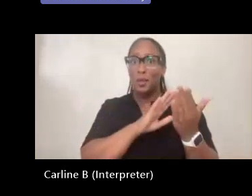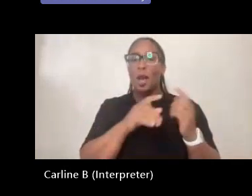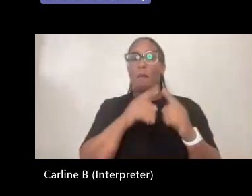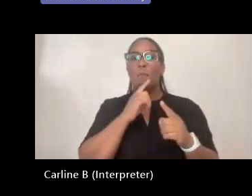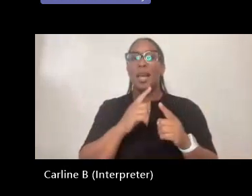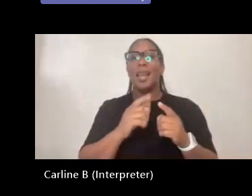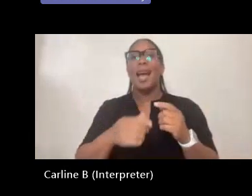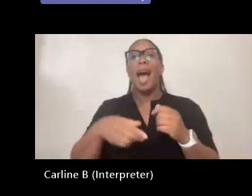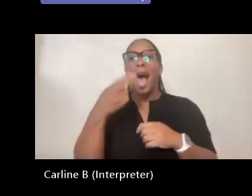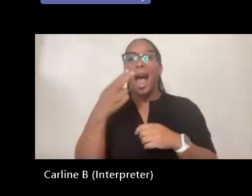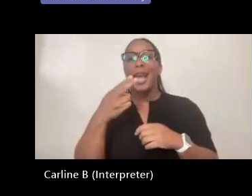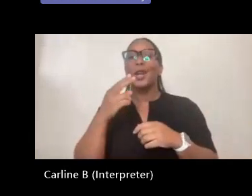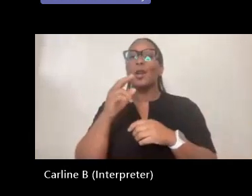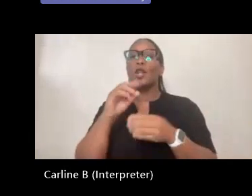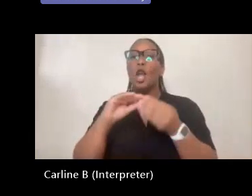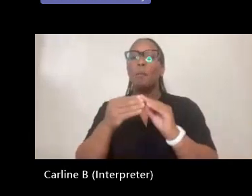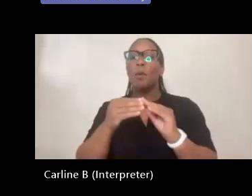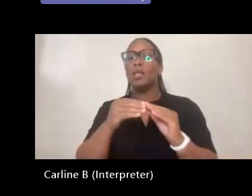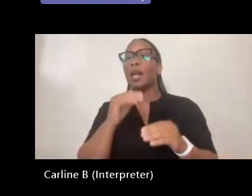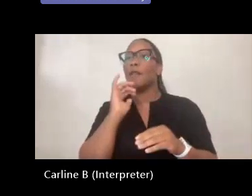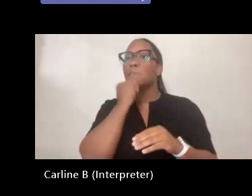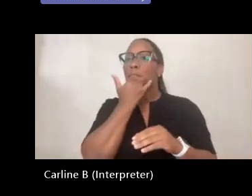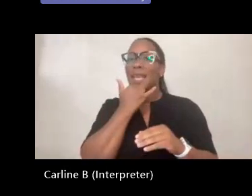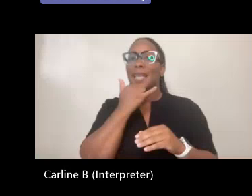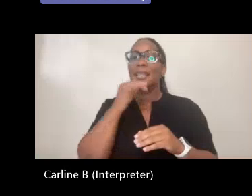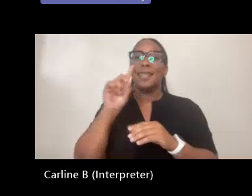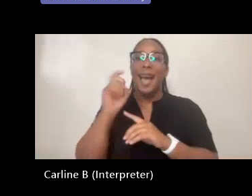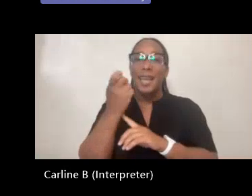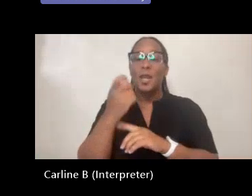But experience higher rates of misdiagnosis under diagnosis,